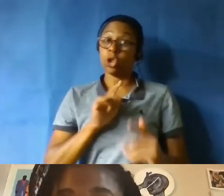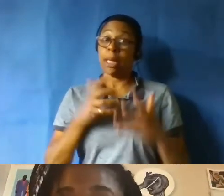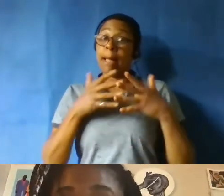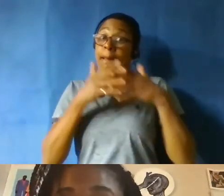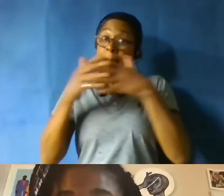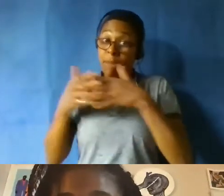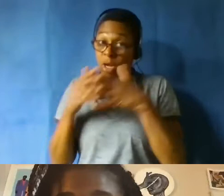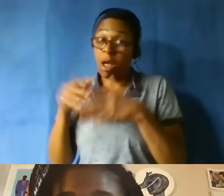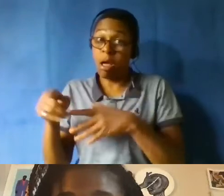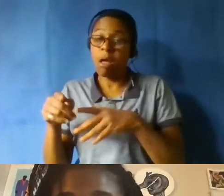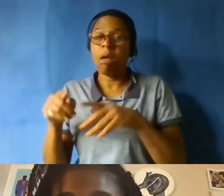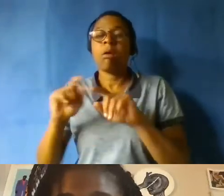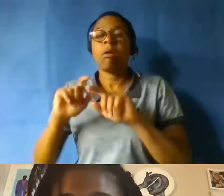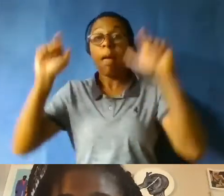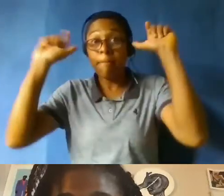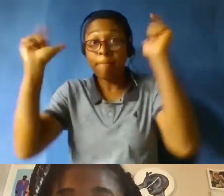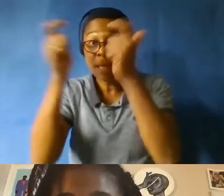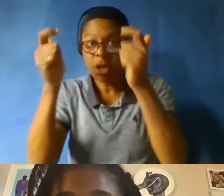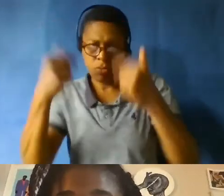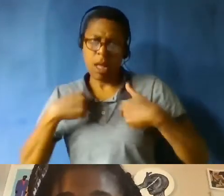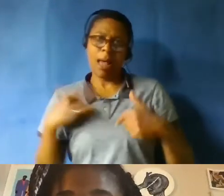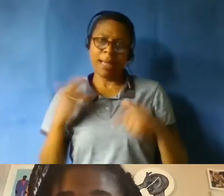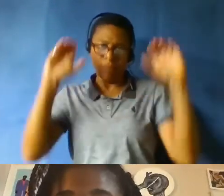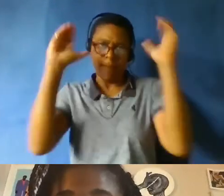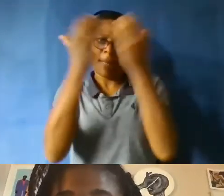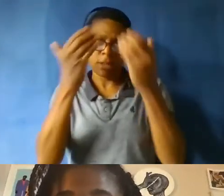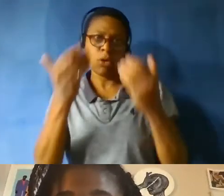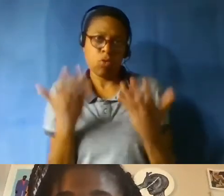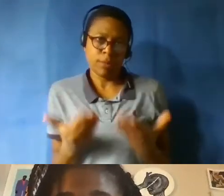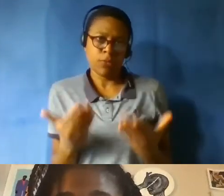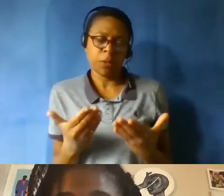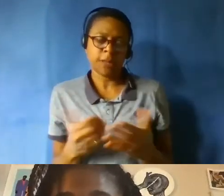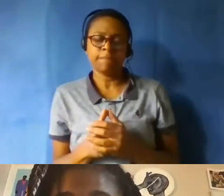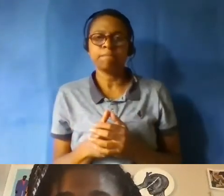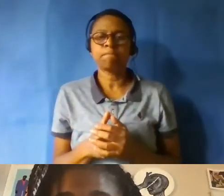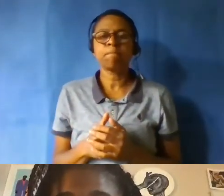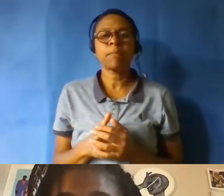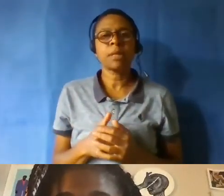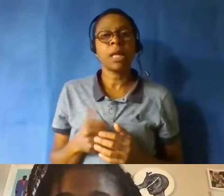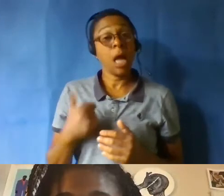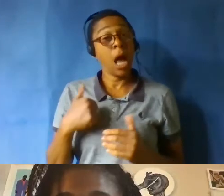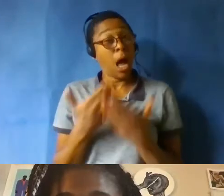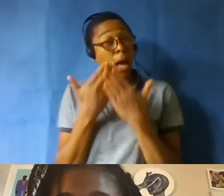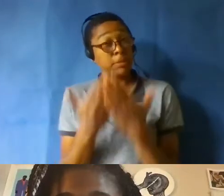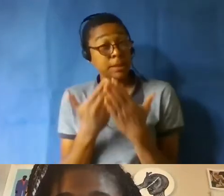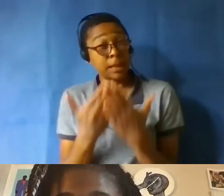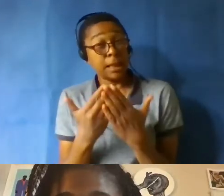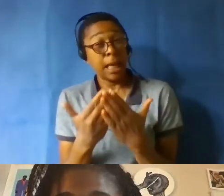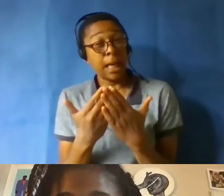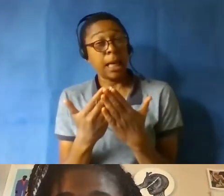where I am living right now and where I am studying anthropology right now has a